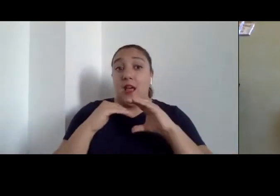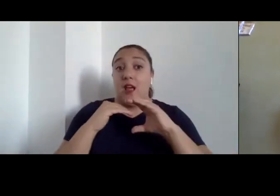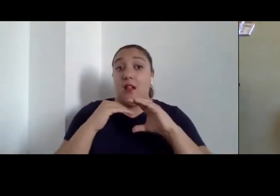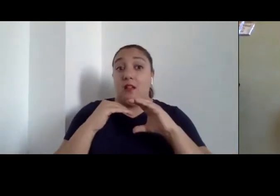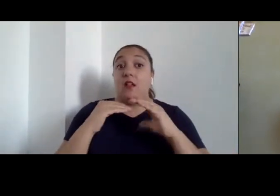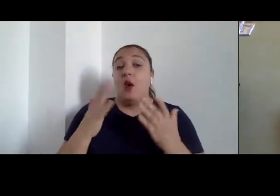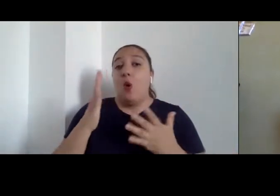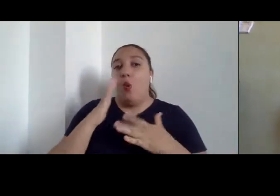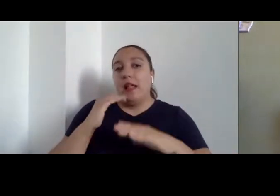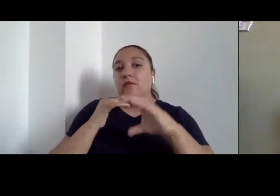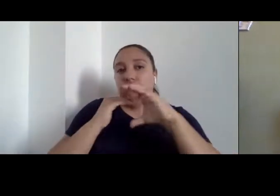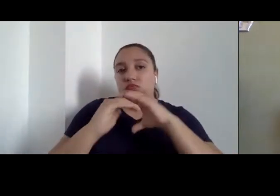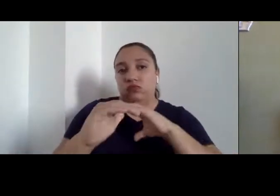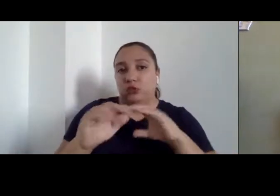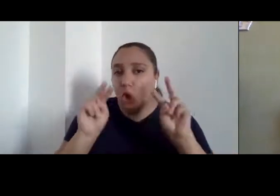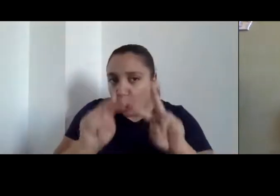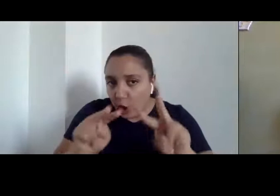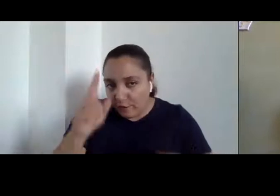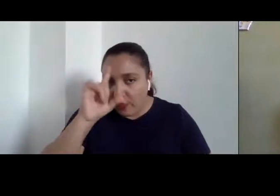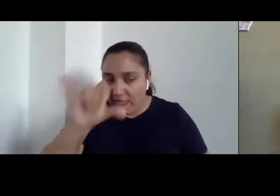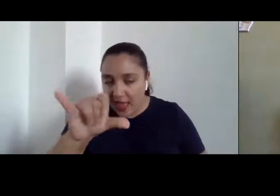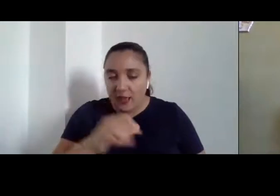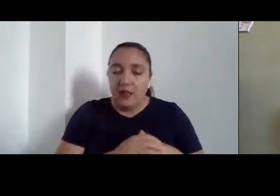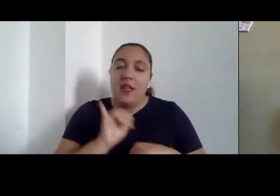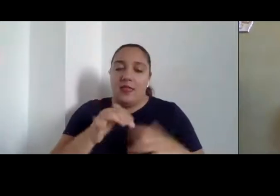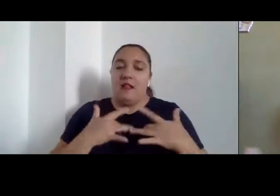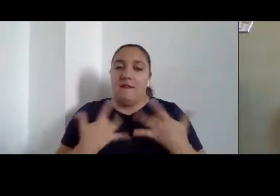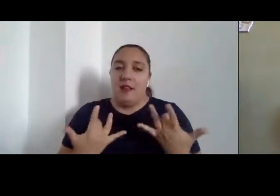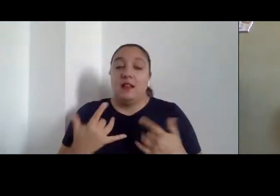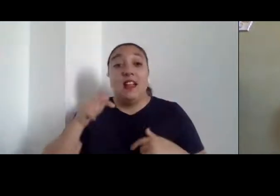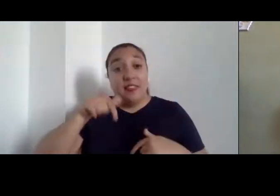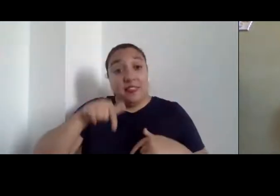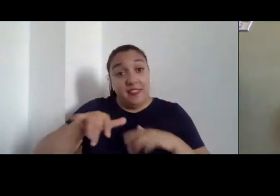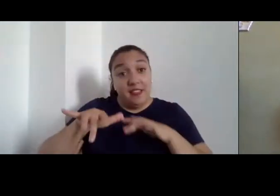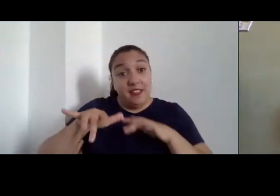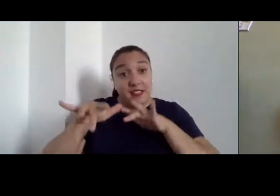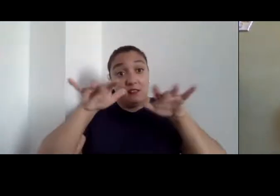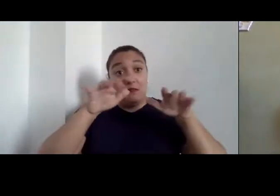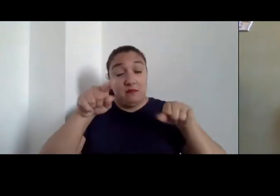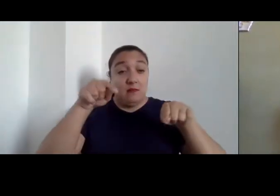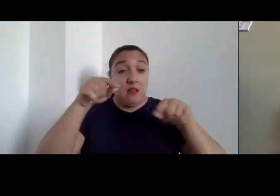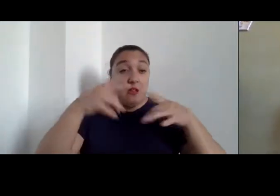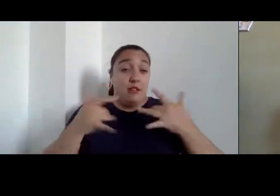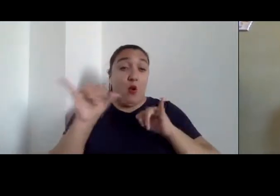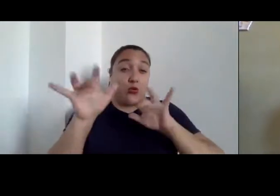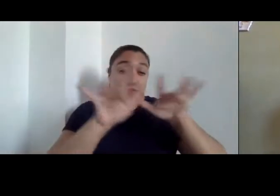our event, so look out for that. This event is recorded, so you can go back to Facebook if you want to re-watch it or send it to someone who you